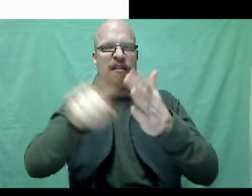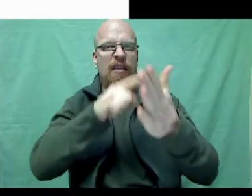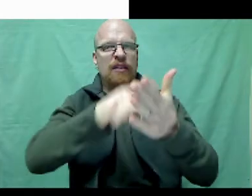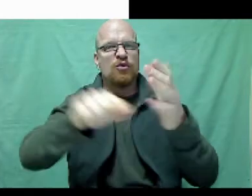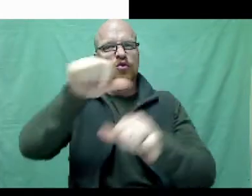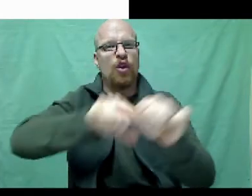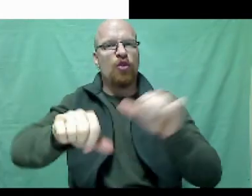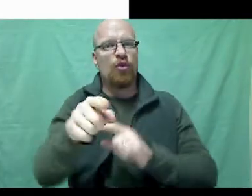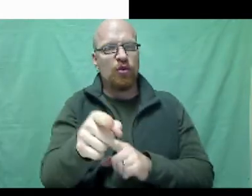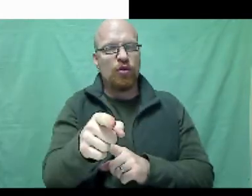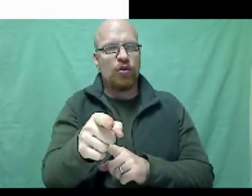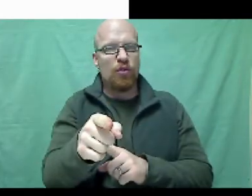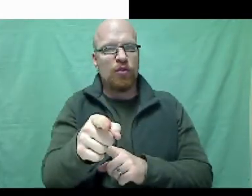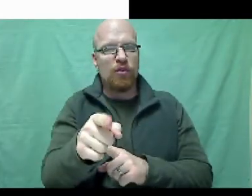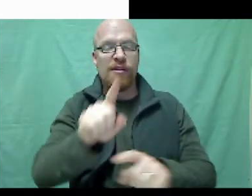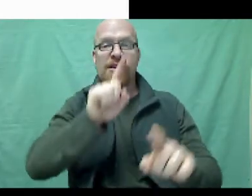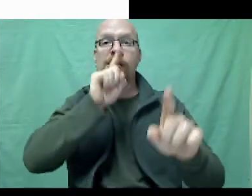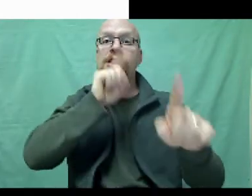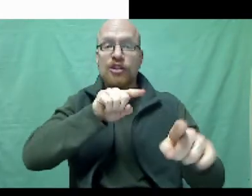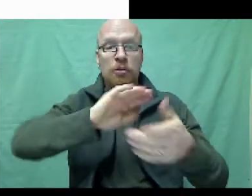One undoes the other. The answer is just 13.